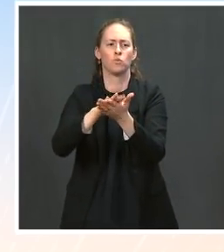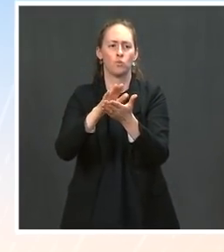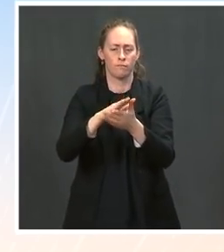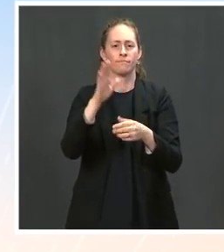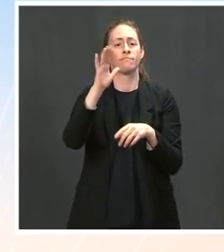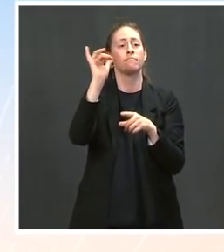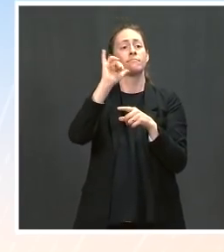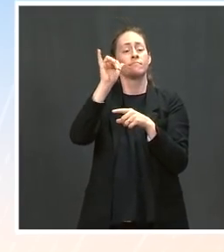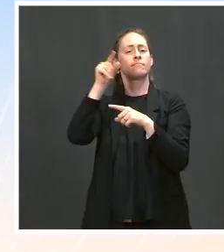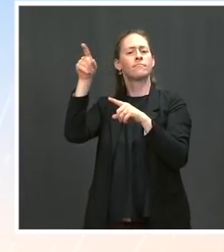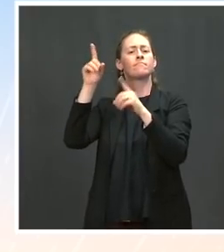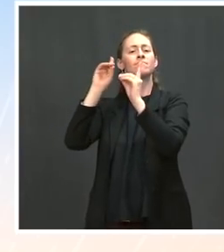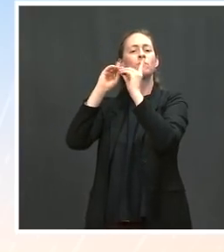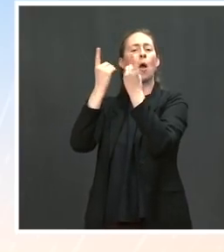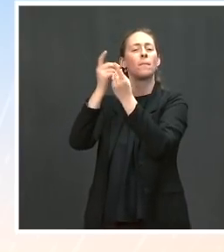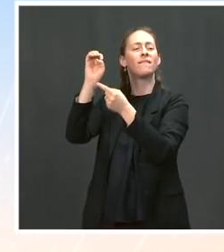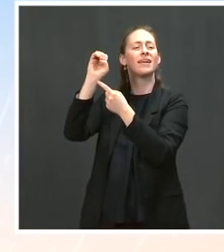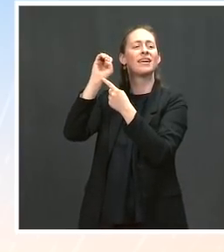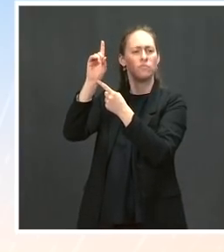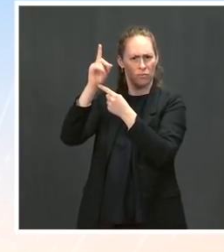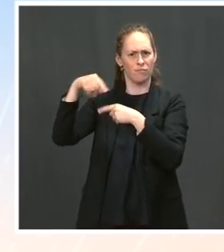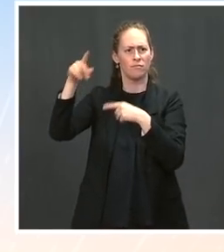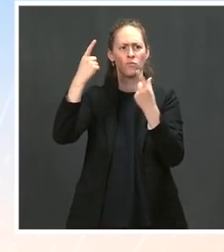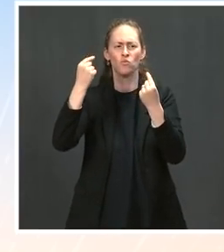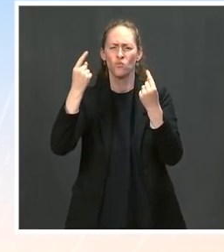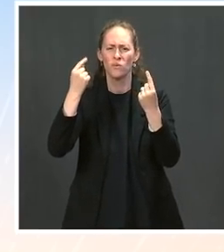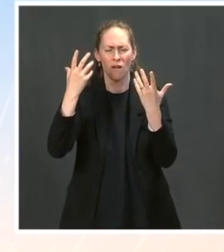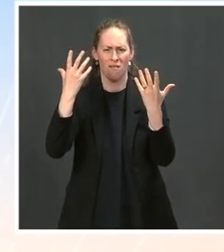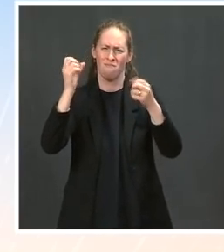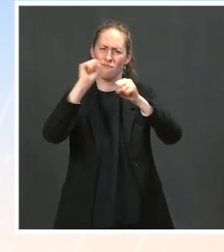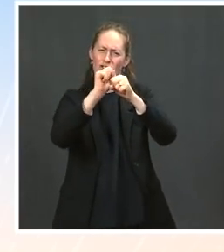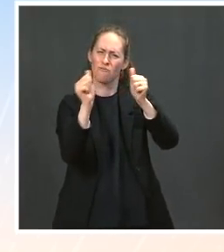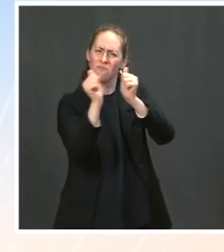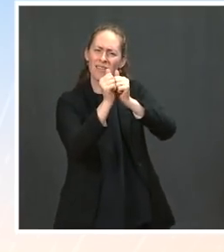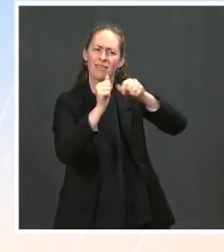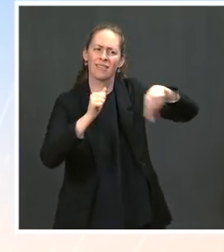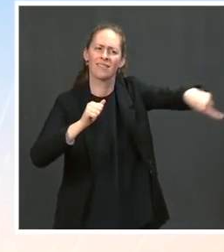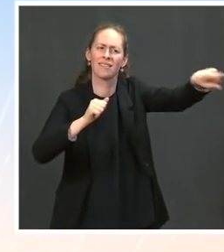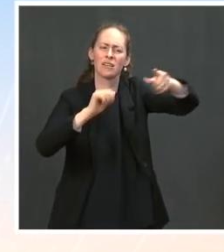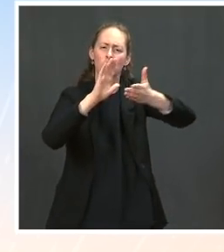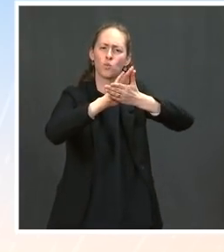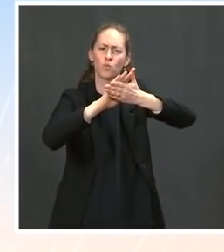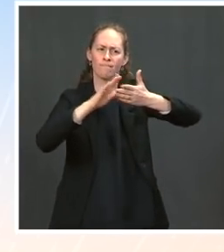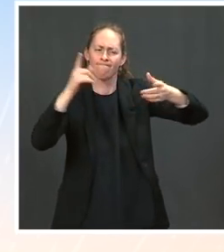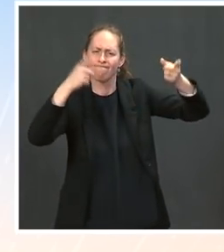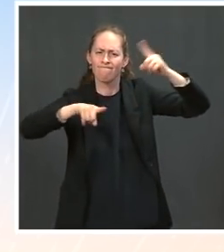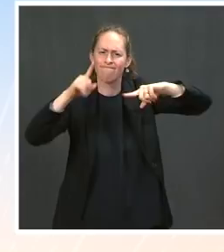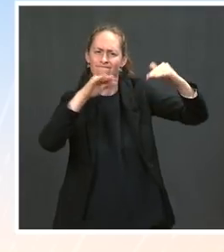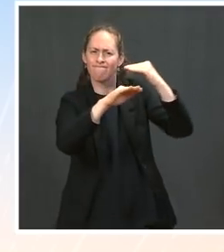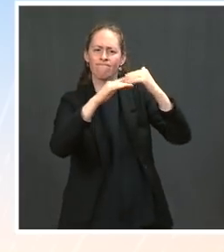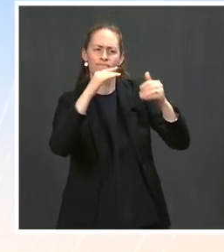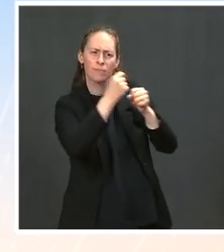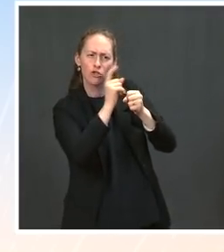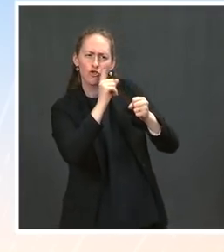is looking -- is working very closely with schools on implementing those and ensuring kids can be safe. But we remain confident about our path to reaching that goal.